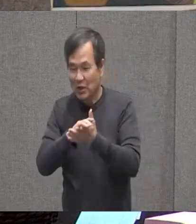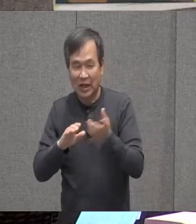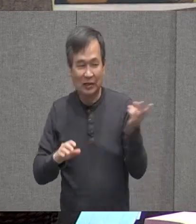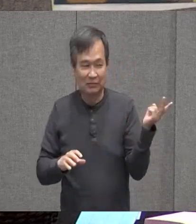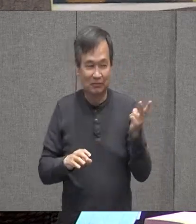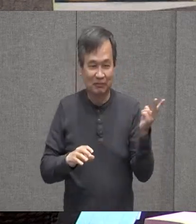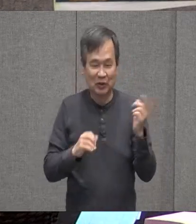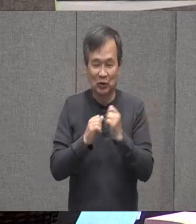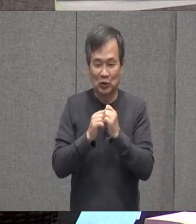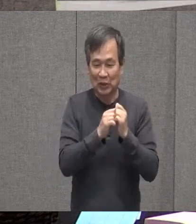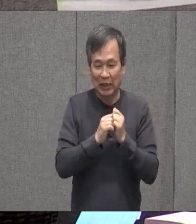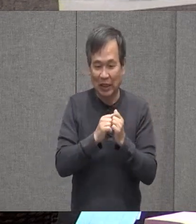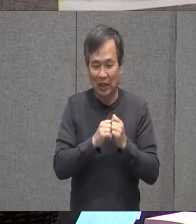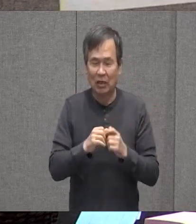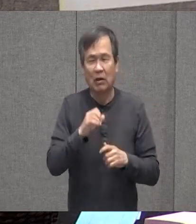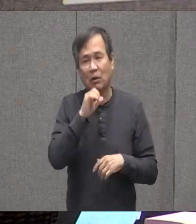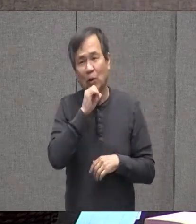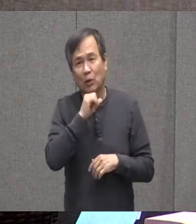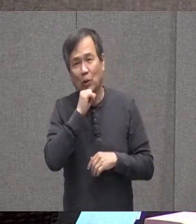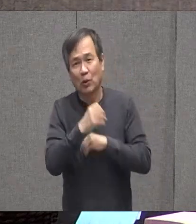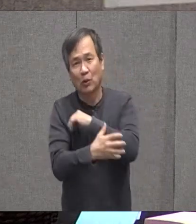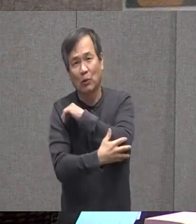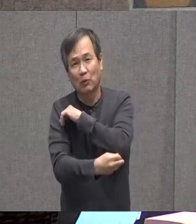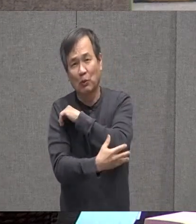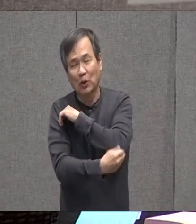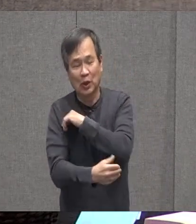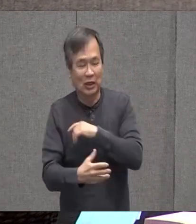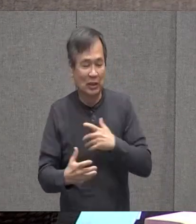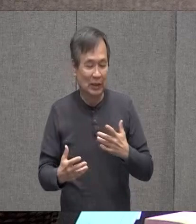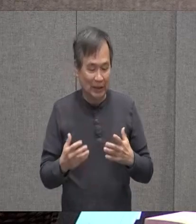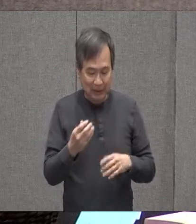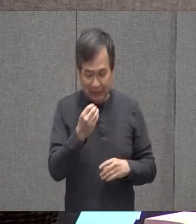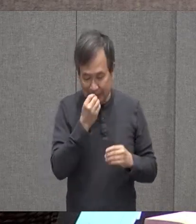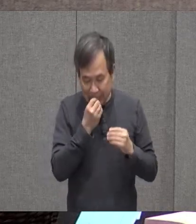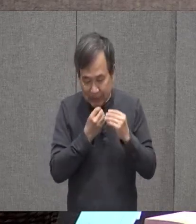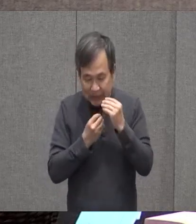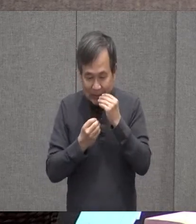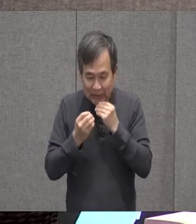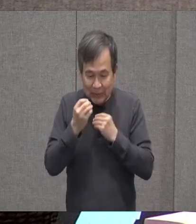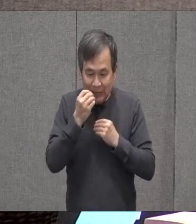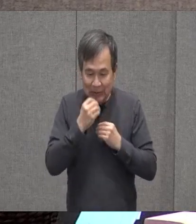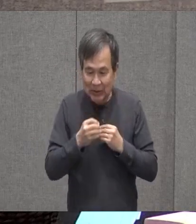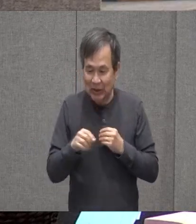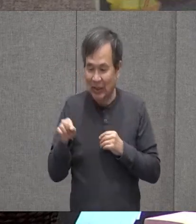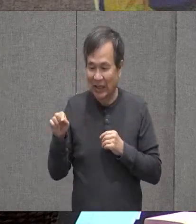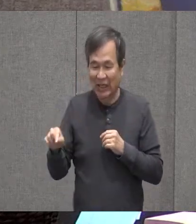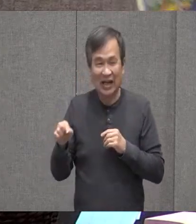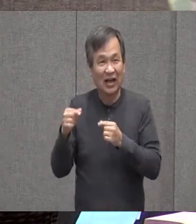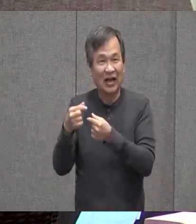They were old and very poor. What little they ate came from their tiny garden.